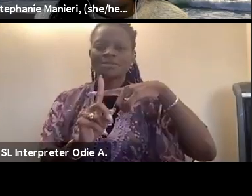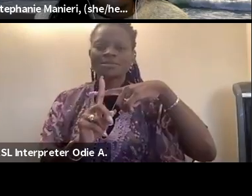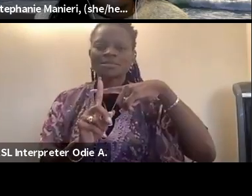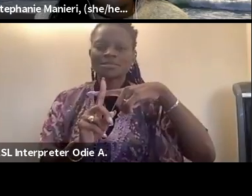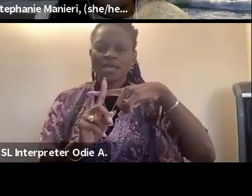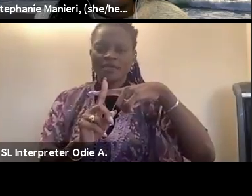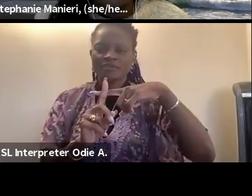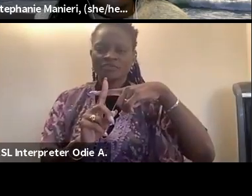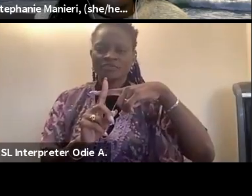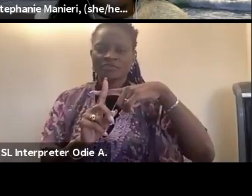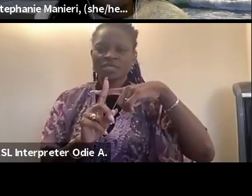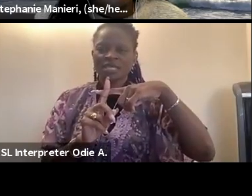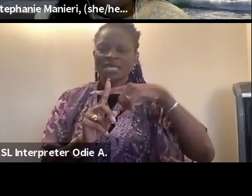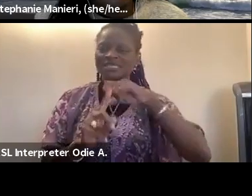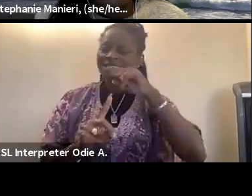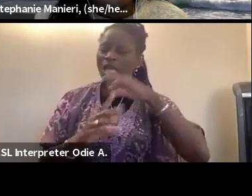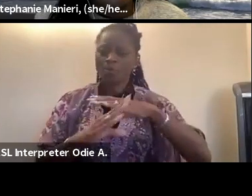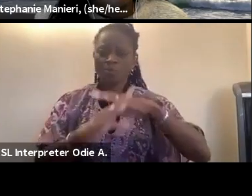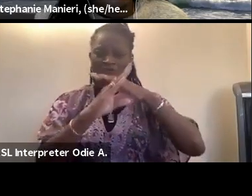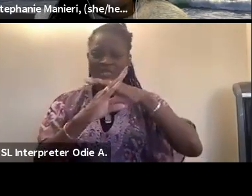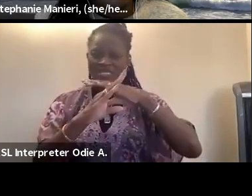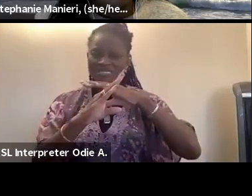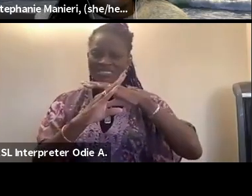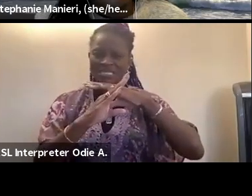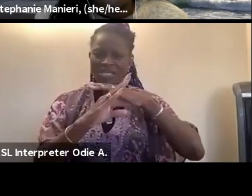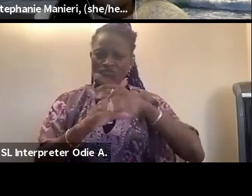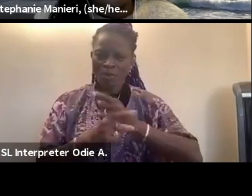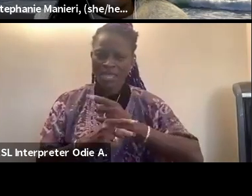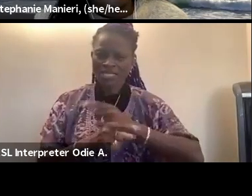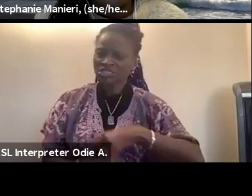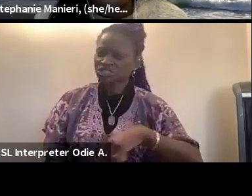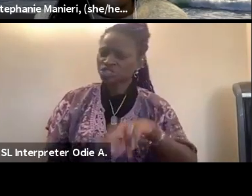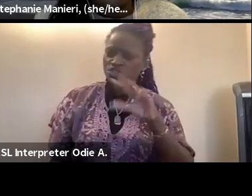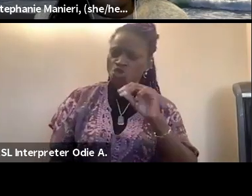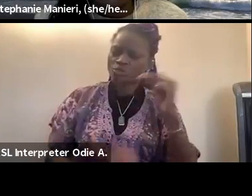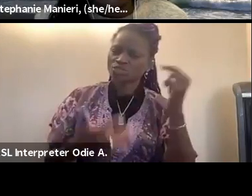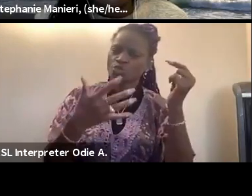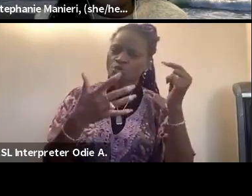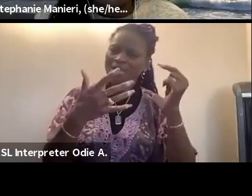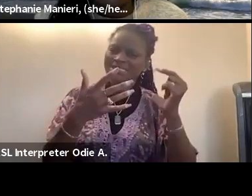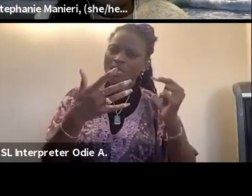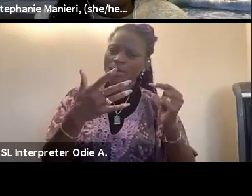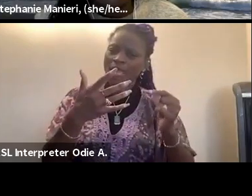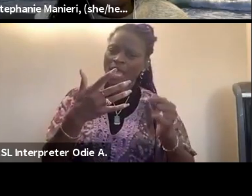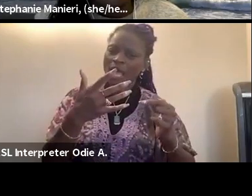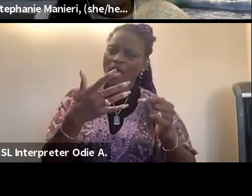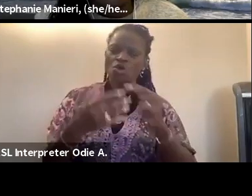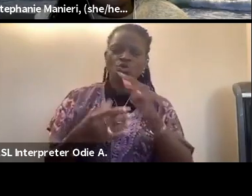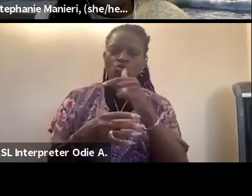No, the criteria for who gets treated, who would benefit from that treatment.